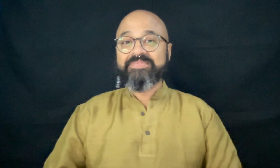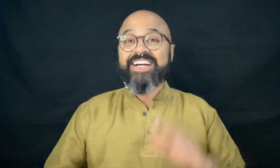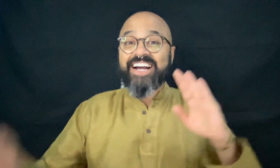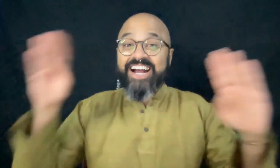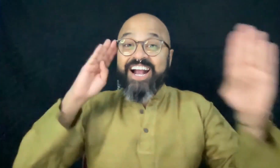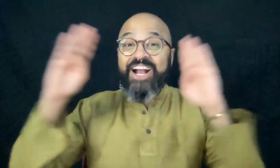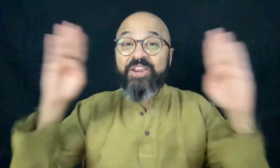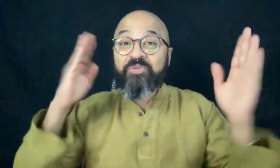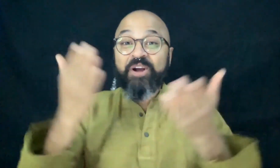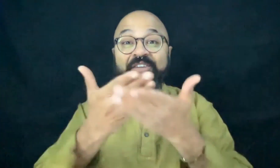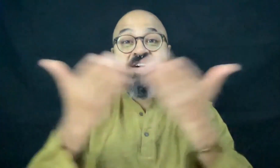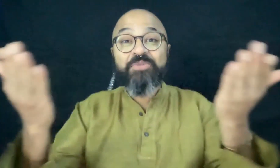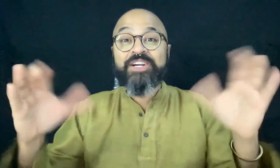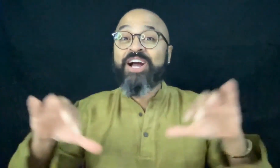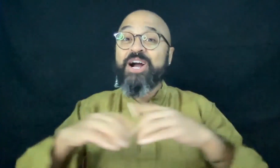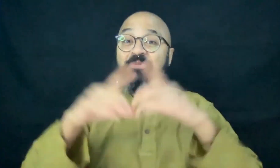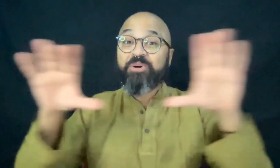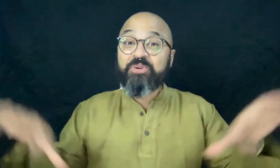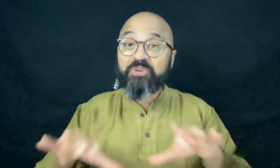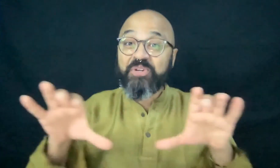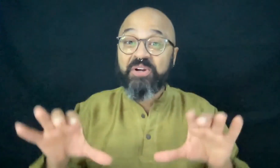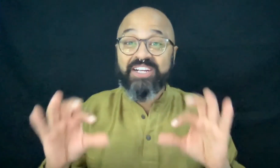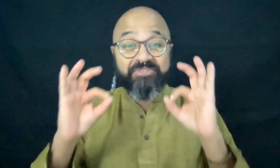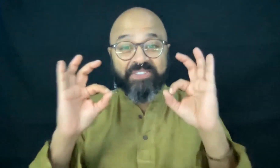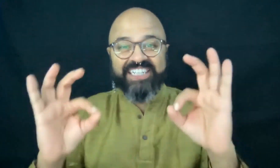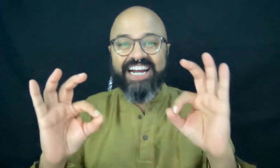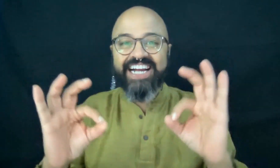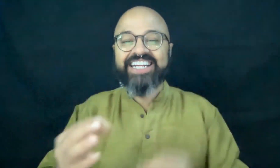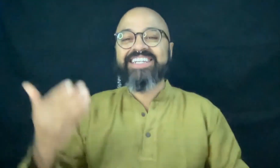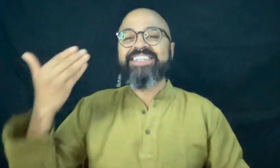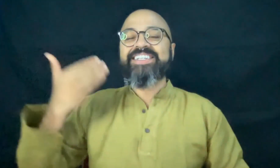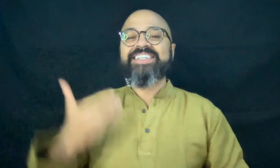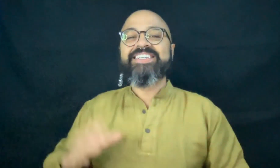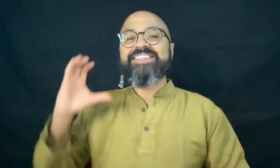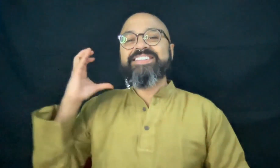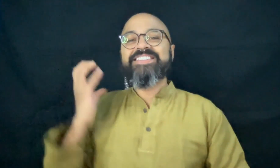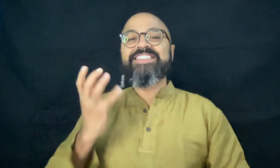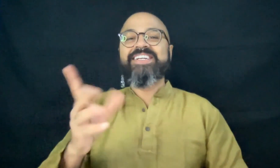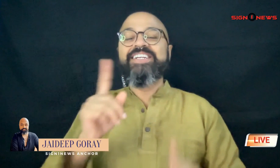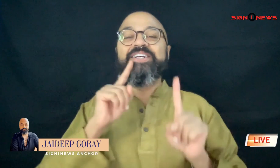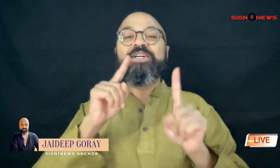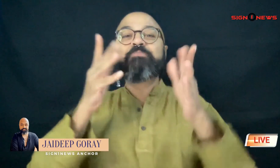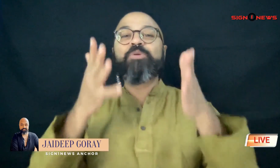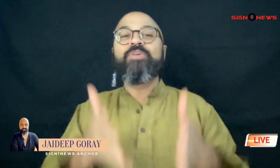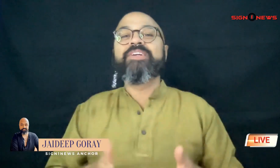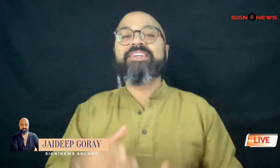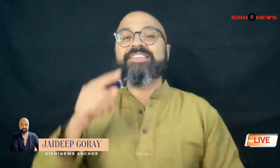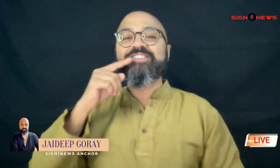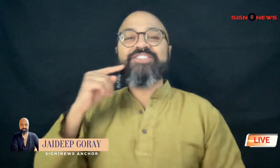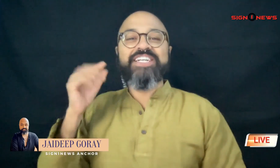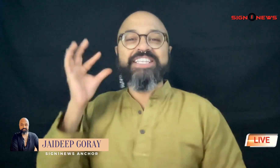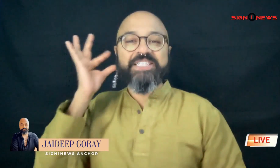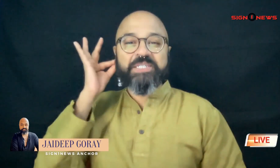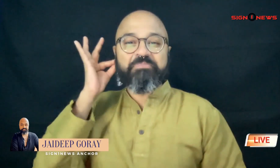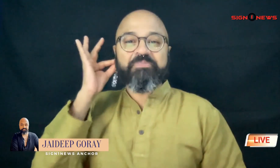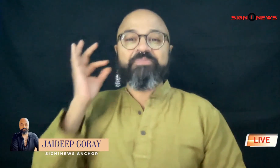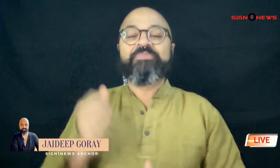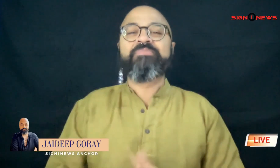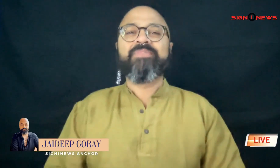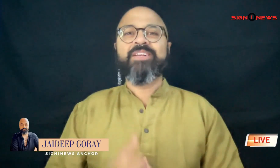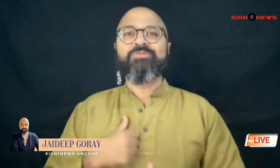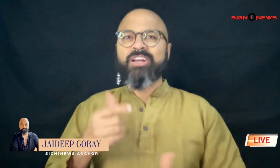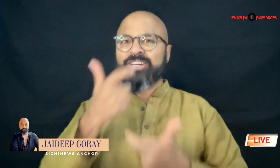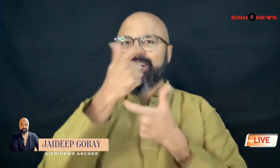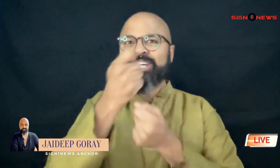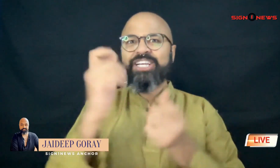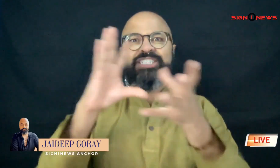Hello everyone how are you doing I'm Sign1News anchor Jaideep Goray here's a quick look at